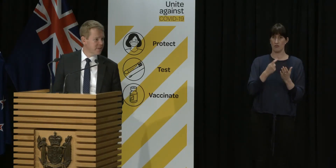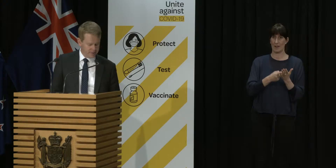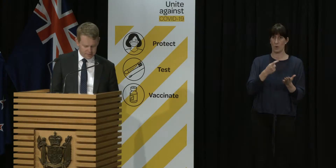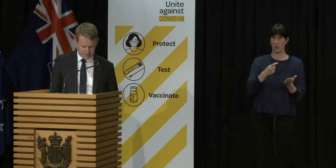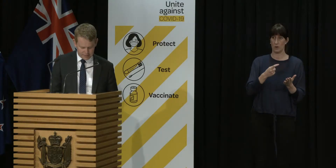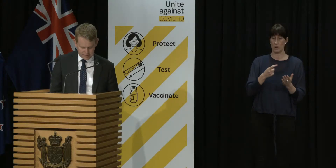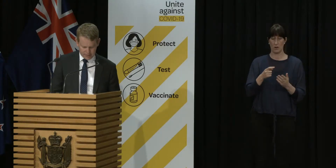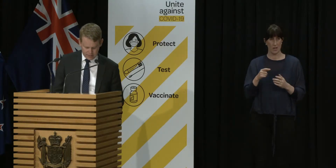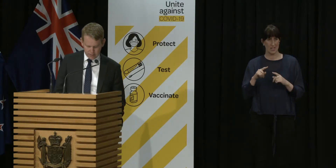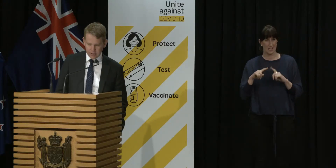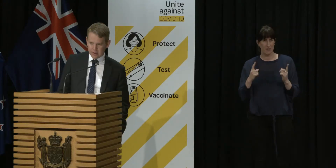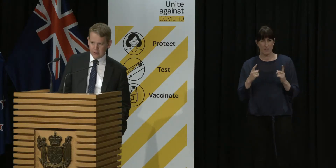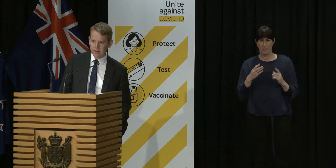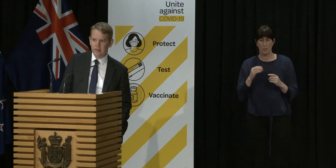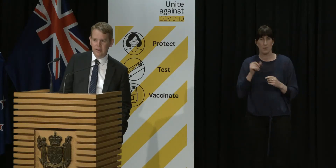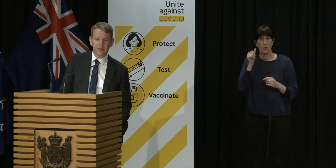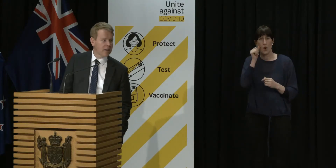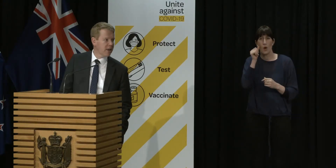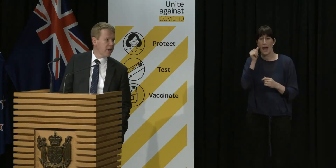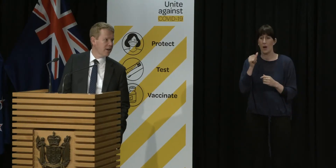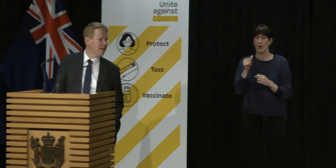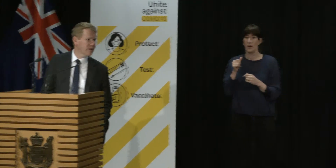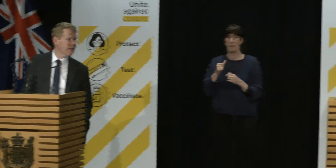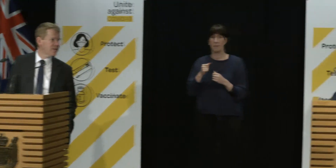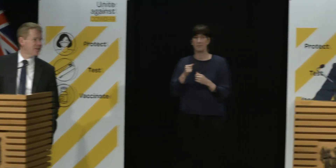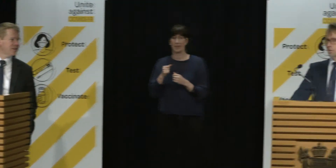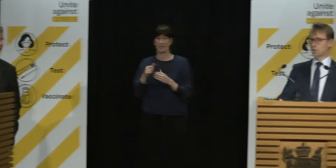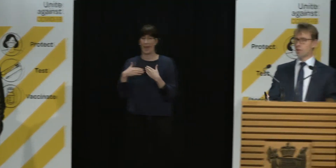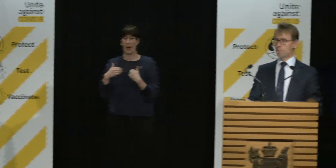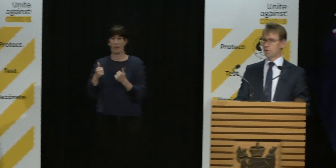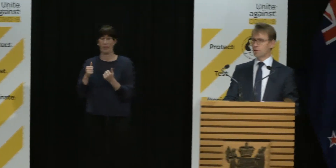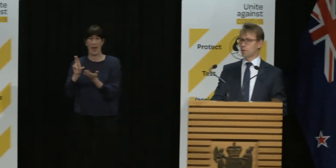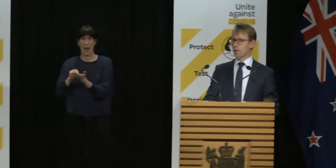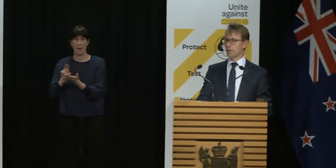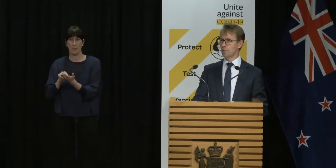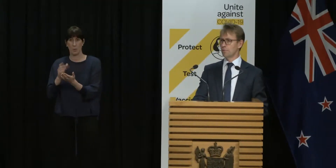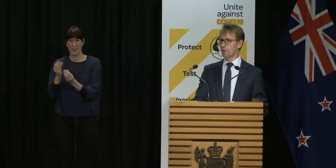Is this the one you have